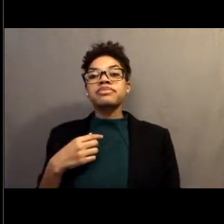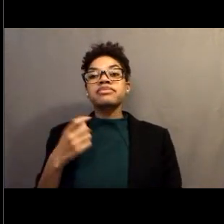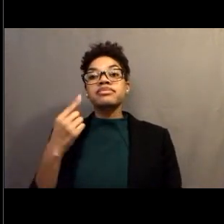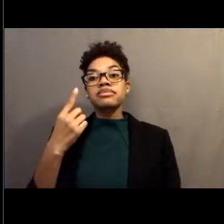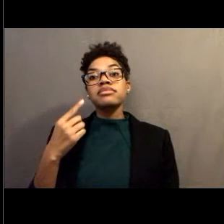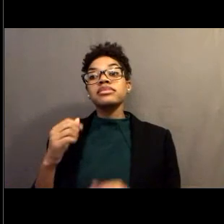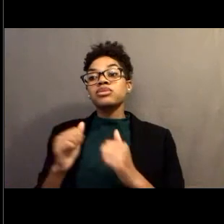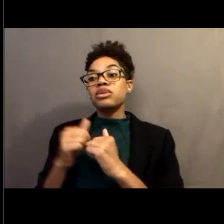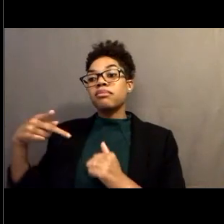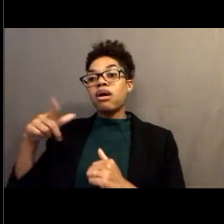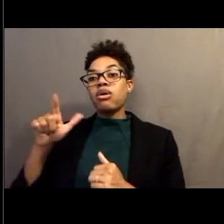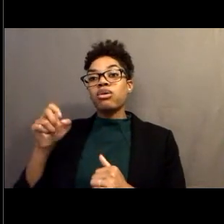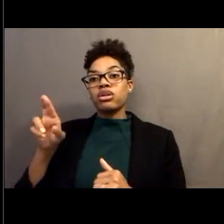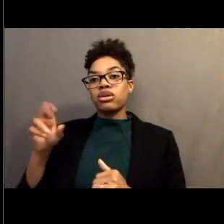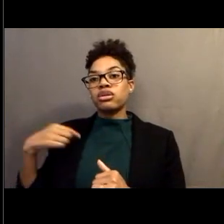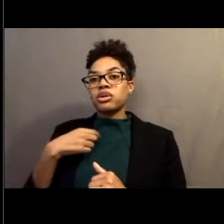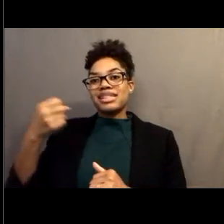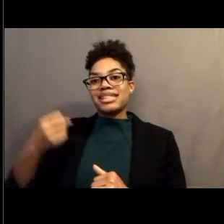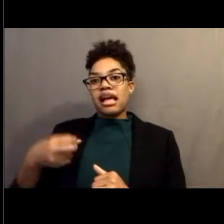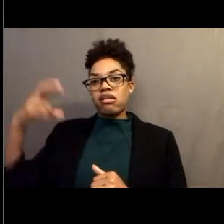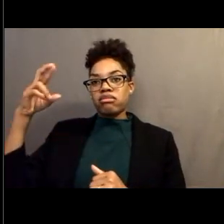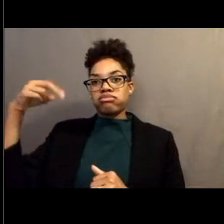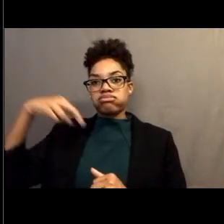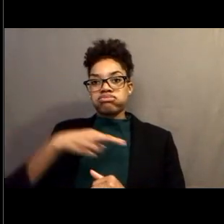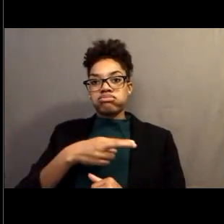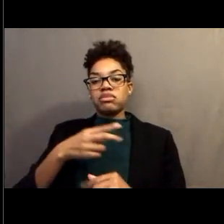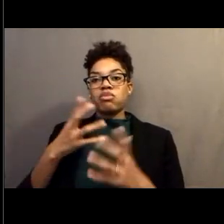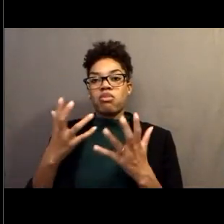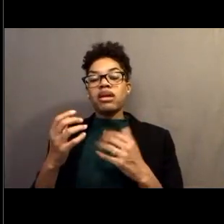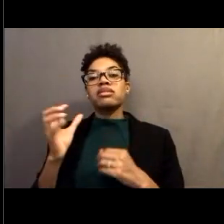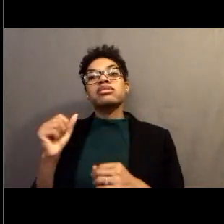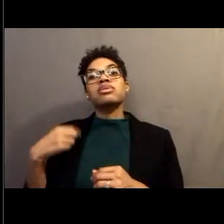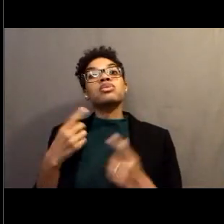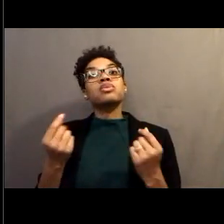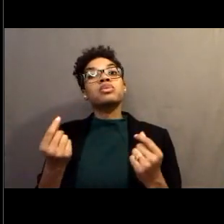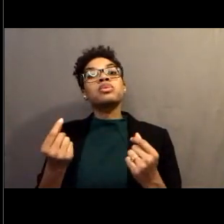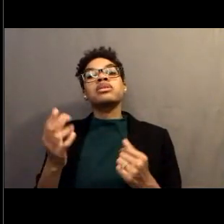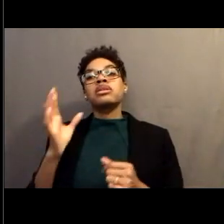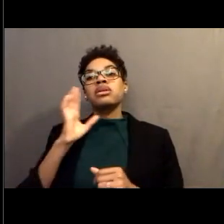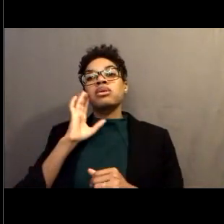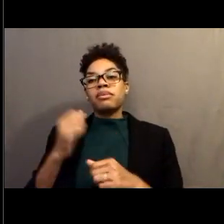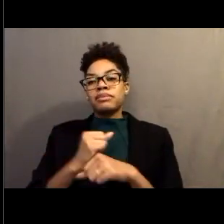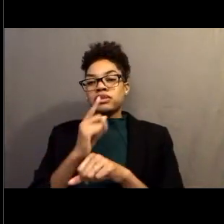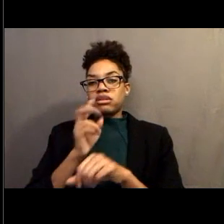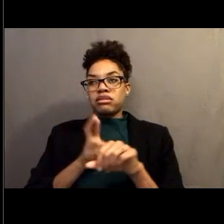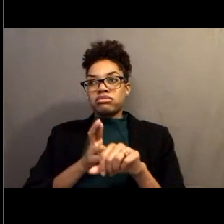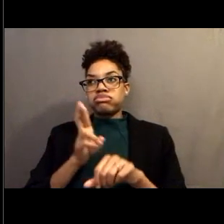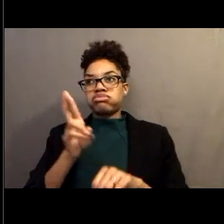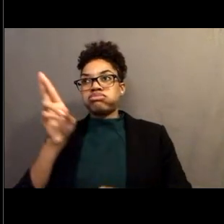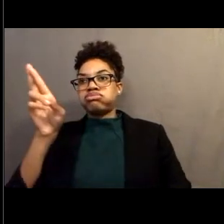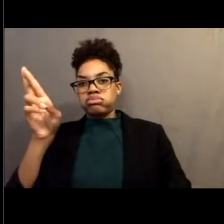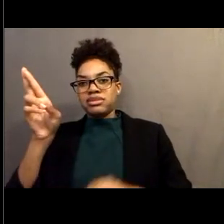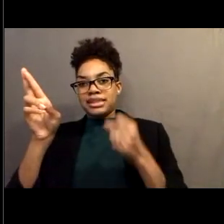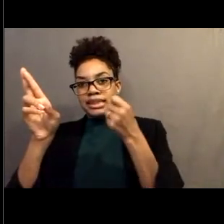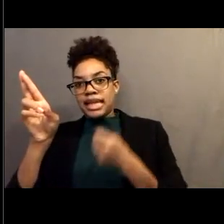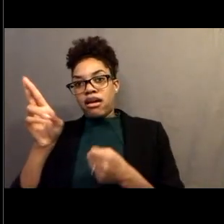And so Vandenberg is at a part of California that kind of juts out a little bit into the Pacific. And so when you fly south, you don't get,